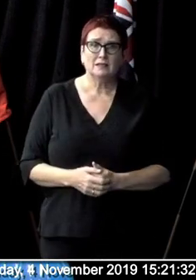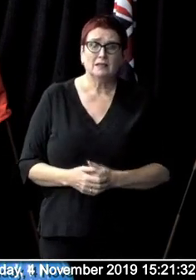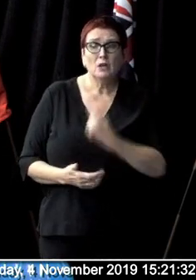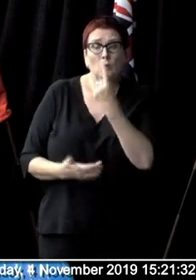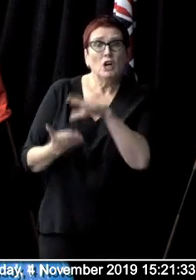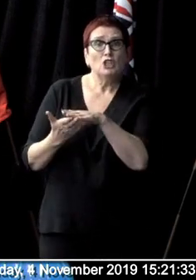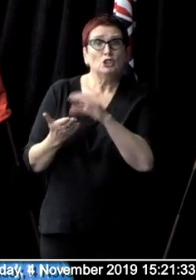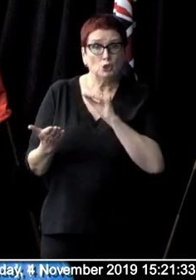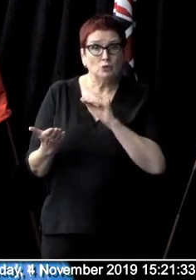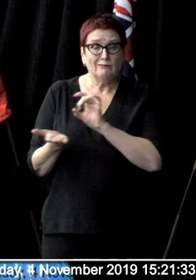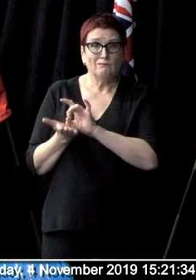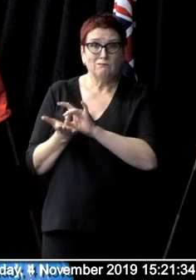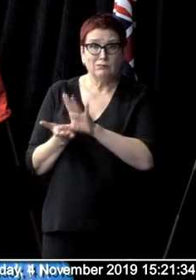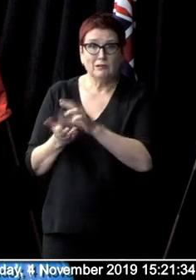four times in one year.